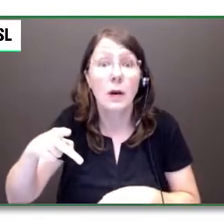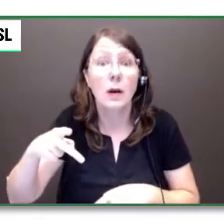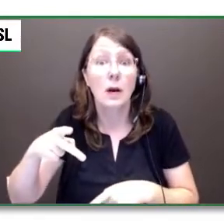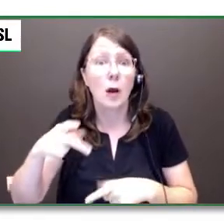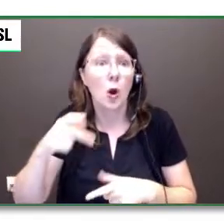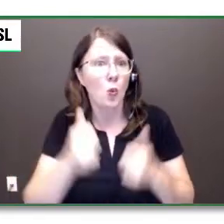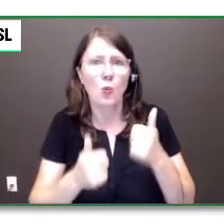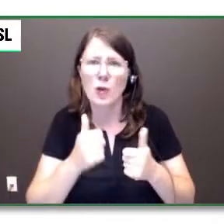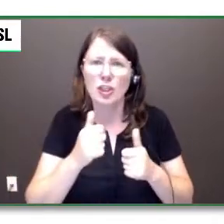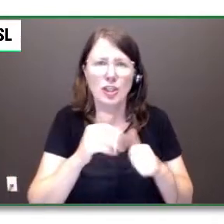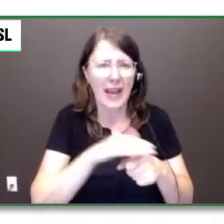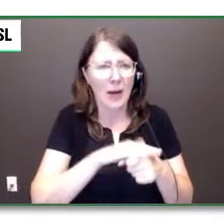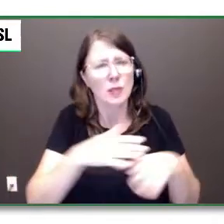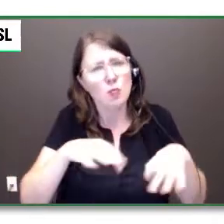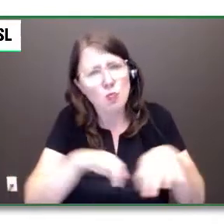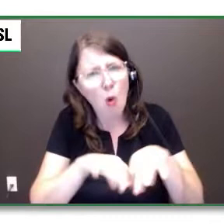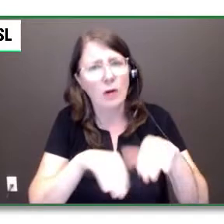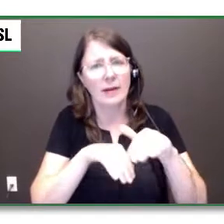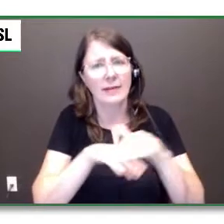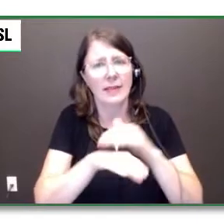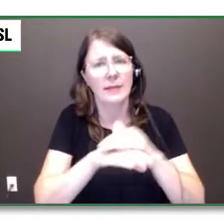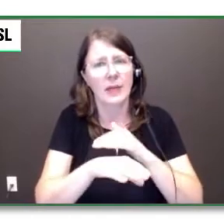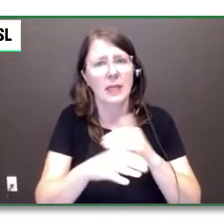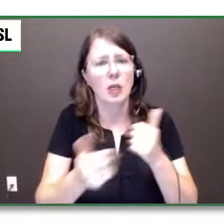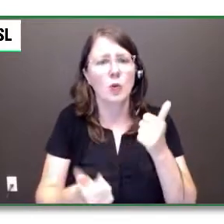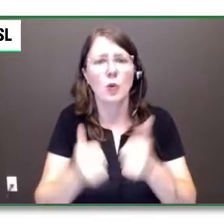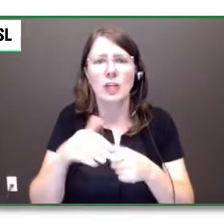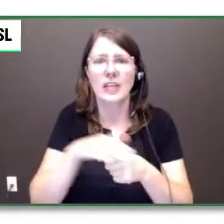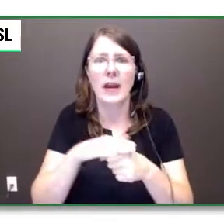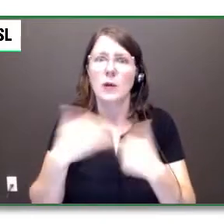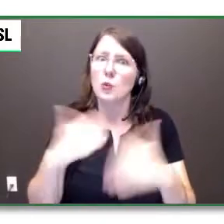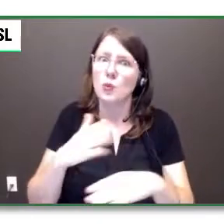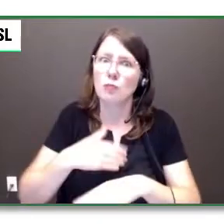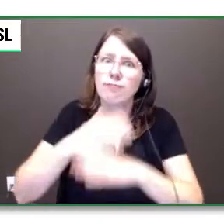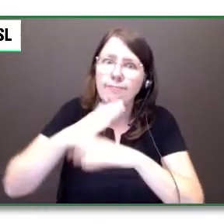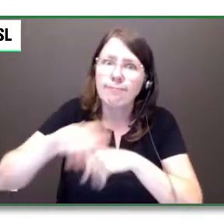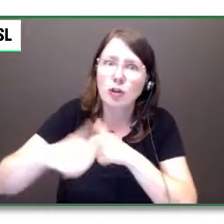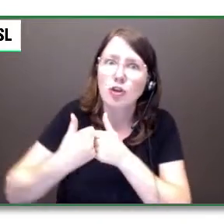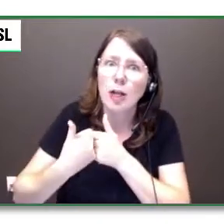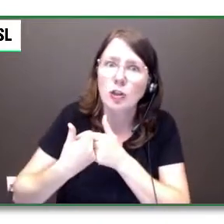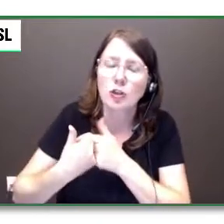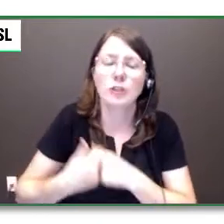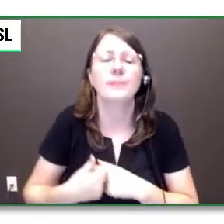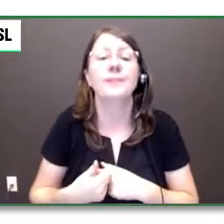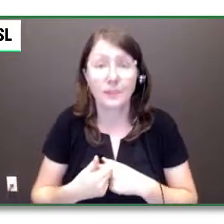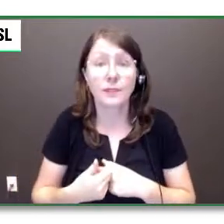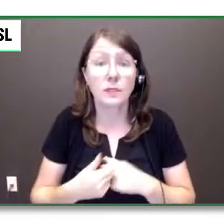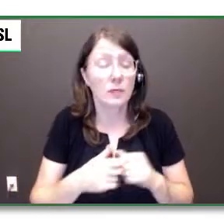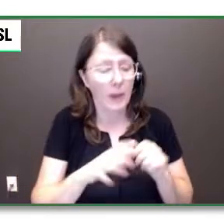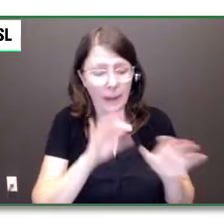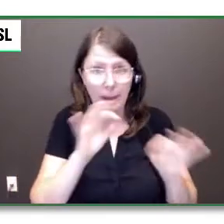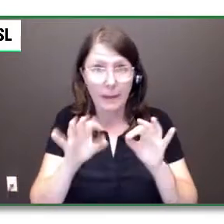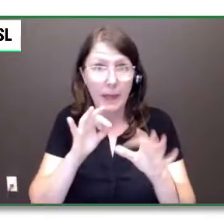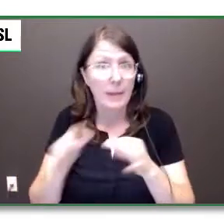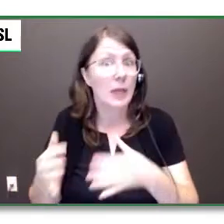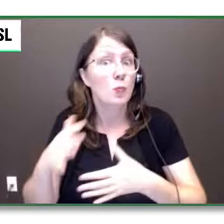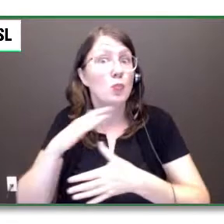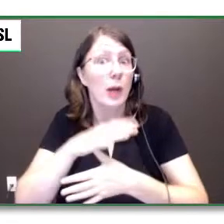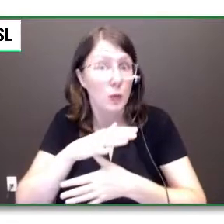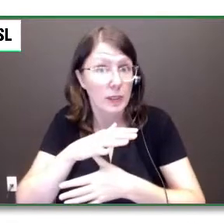process. Um you can start to identify challenges that you've prioritized and I think that's one of the key things that to